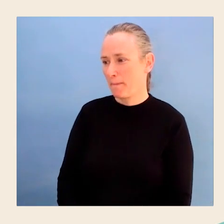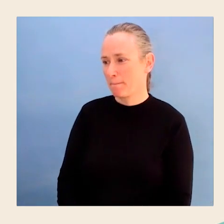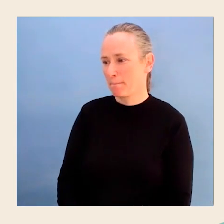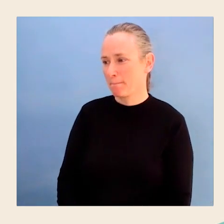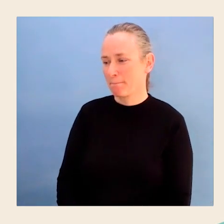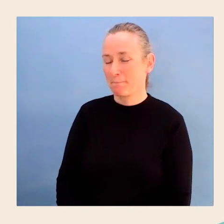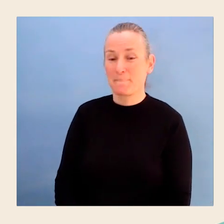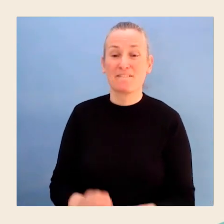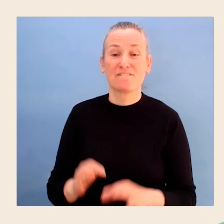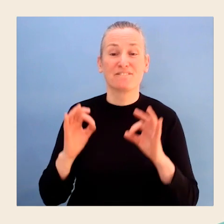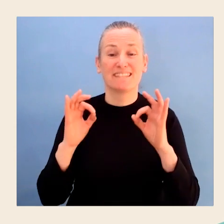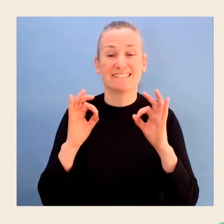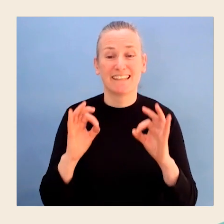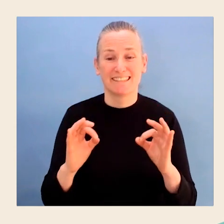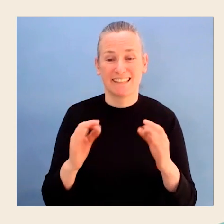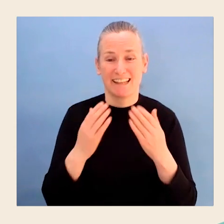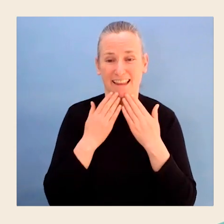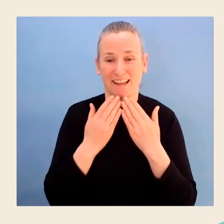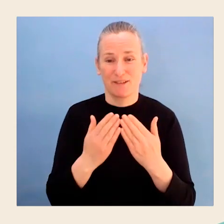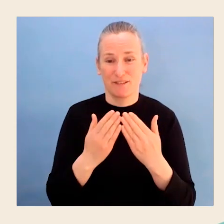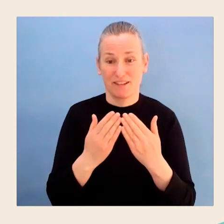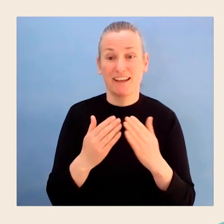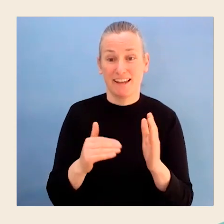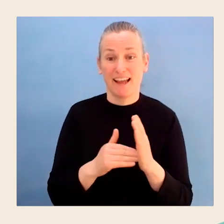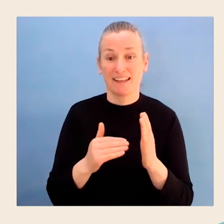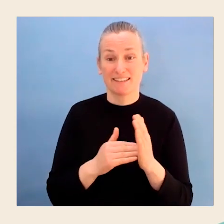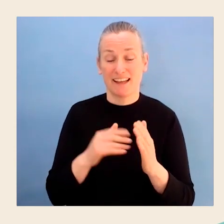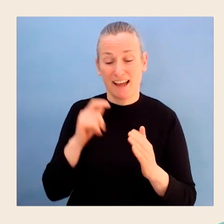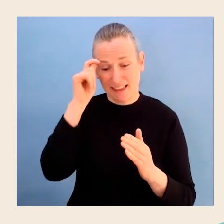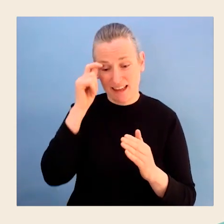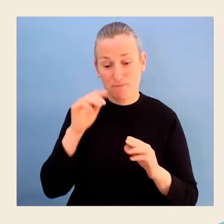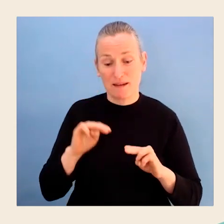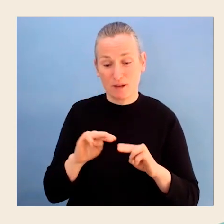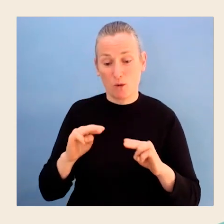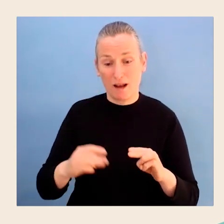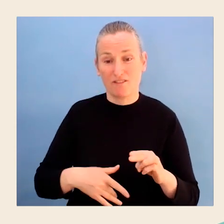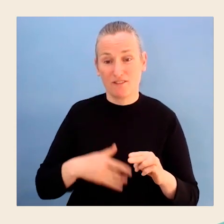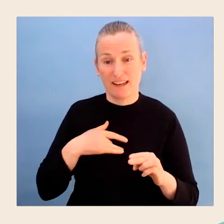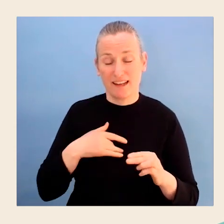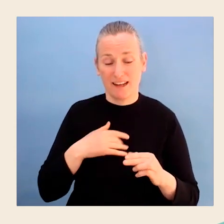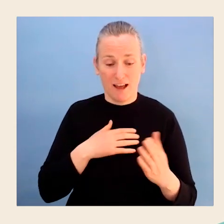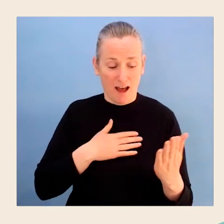Fantastic, thank you. Yes, I think people will find comfort and feel safe.